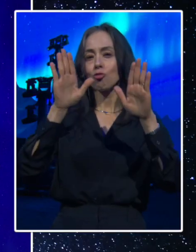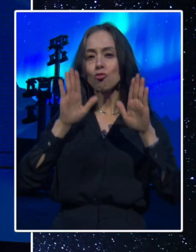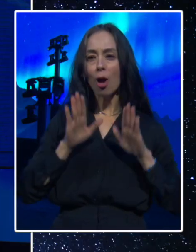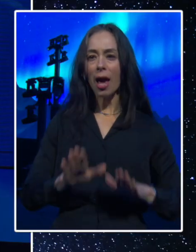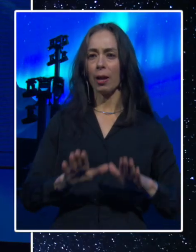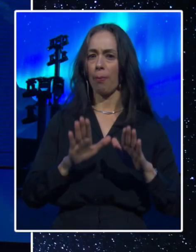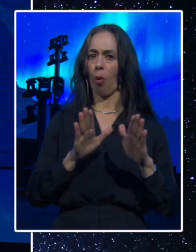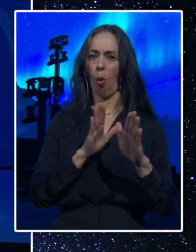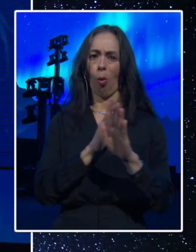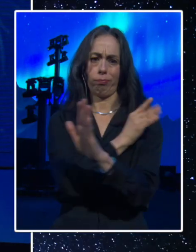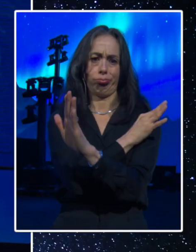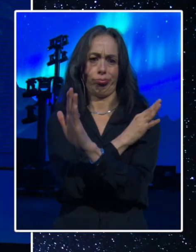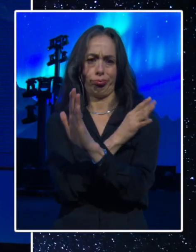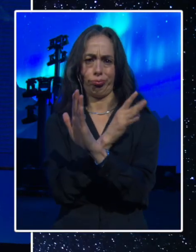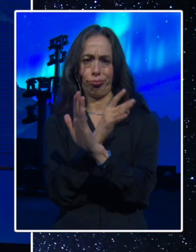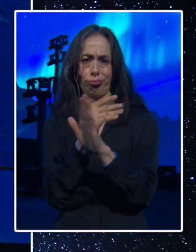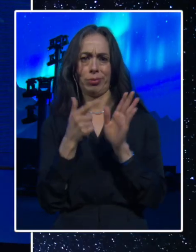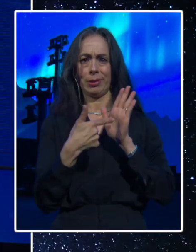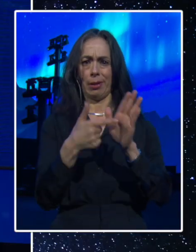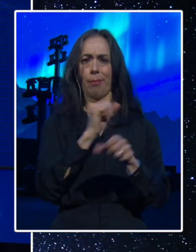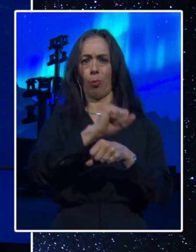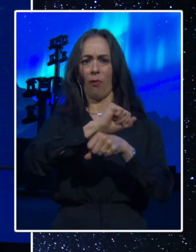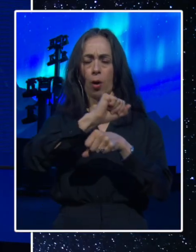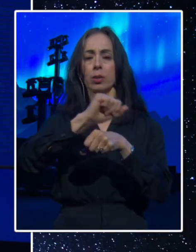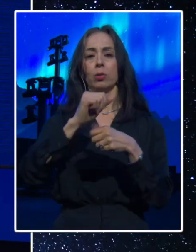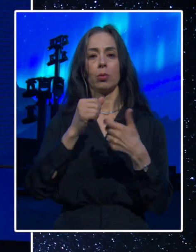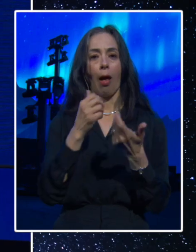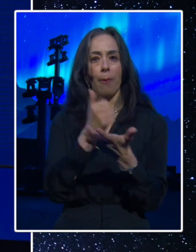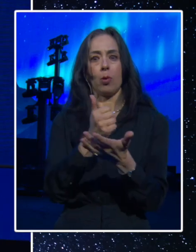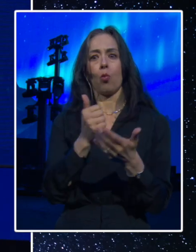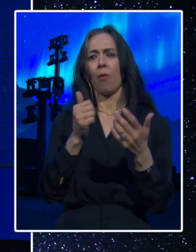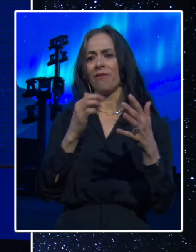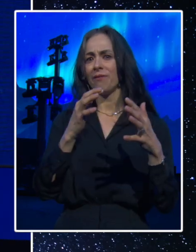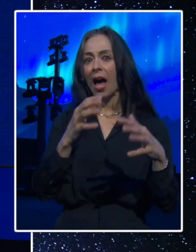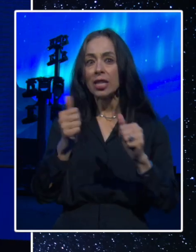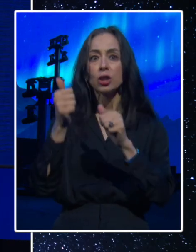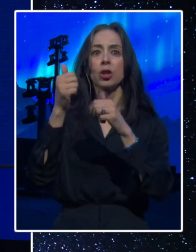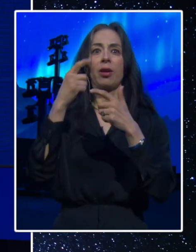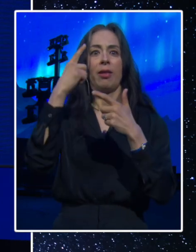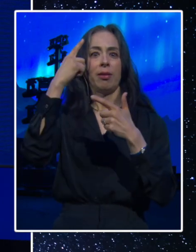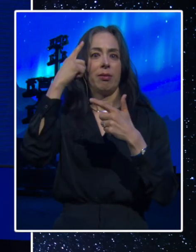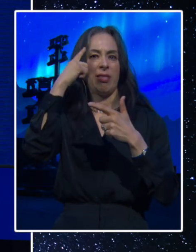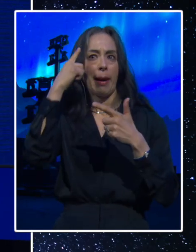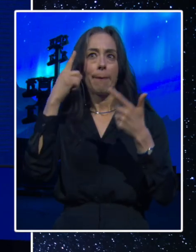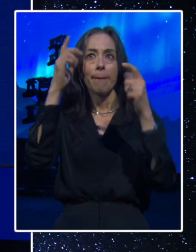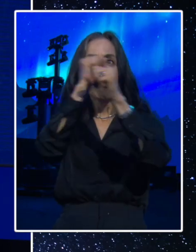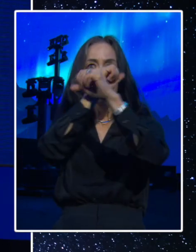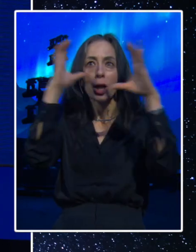to help you move even faster, think even bigger, and achieve new horizons.